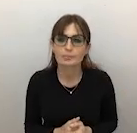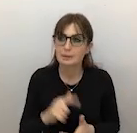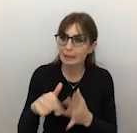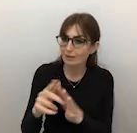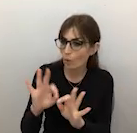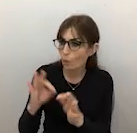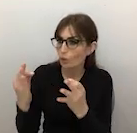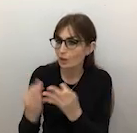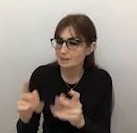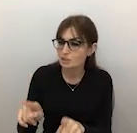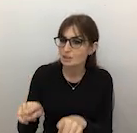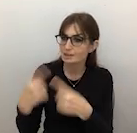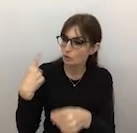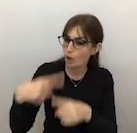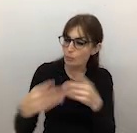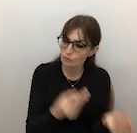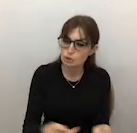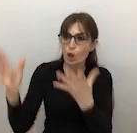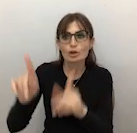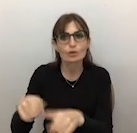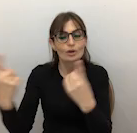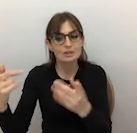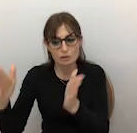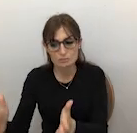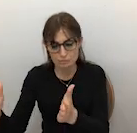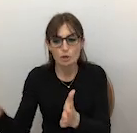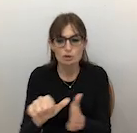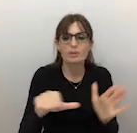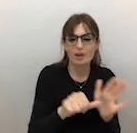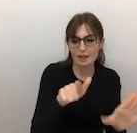unless the organisation has obtained approval to lodge for a different period.